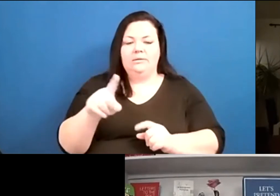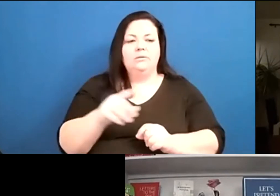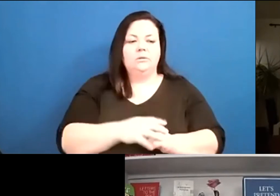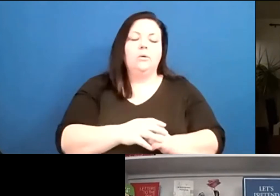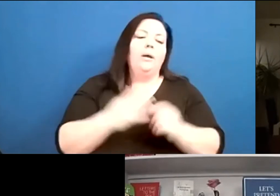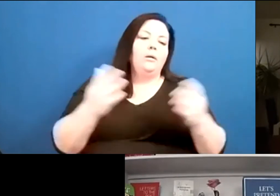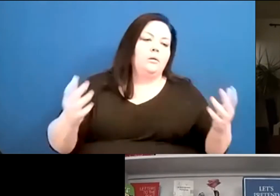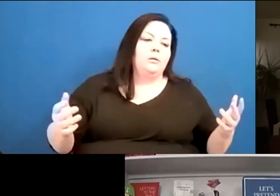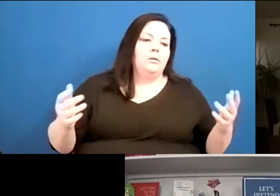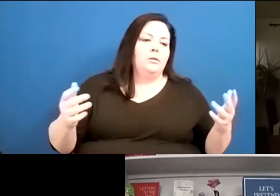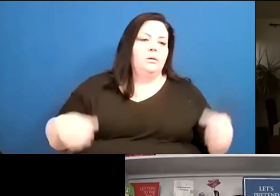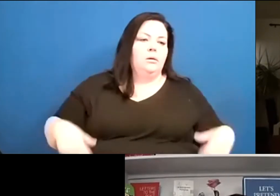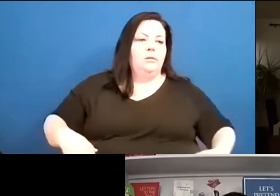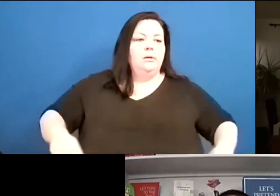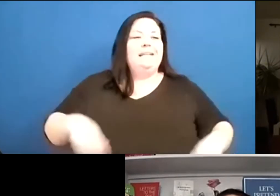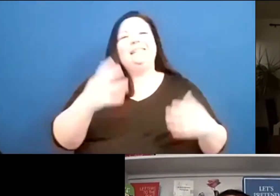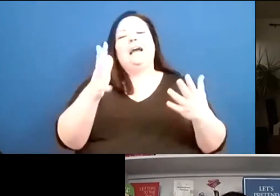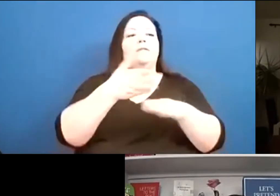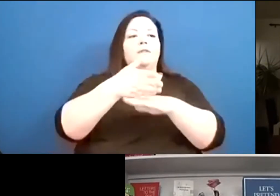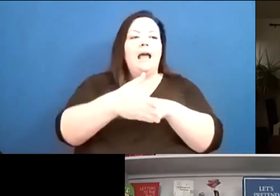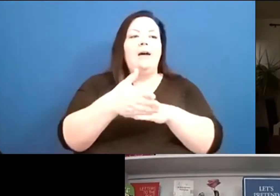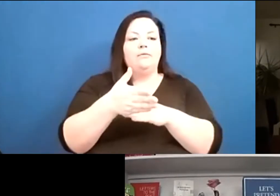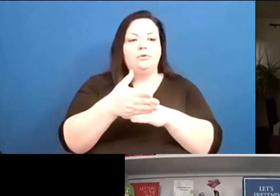a kind of aftermath of a failed romance with her,